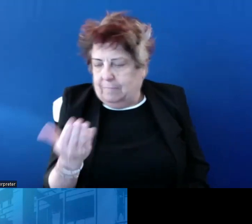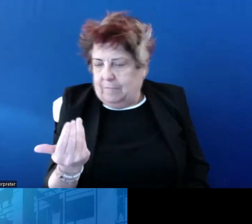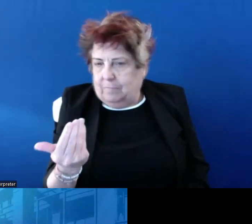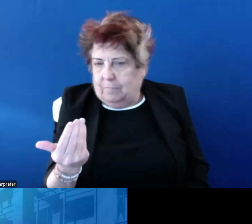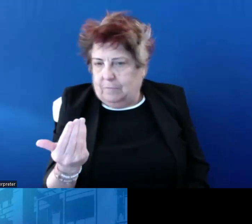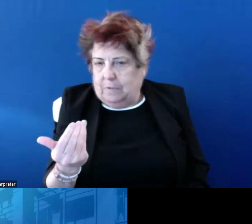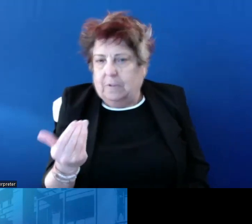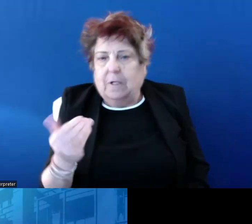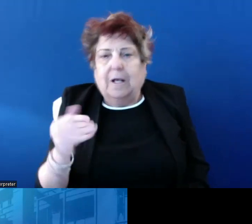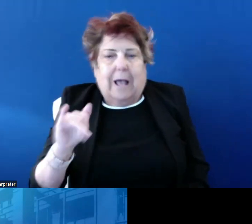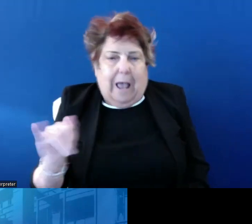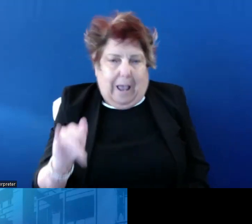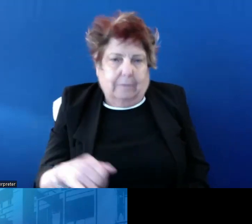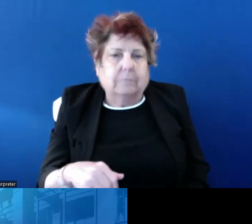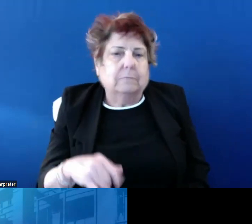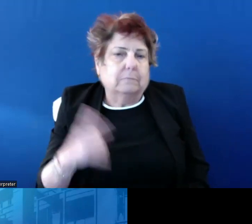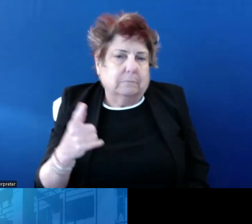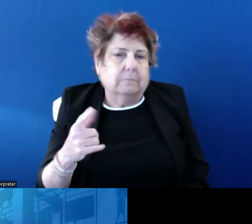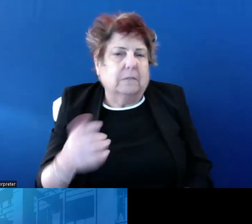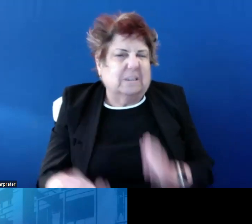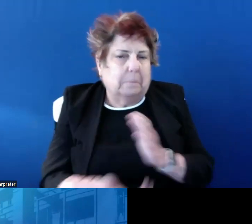and, you know, certainly look at opportunities to